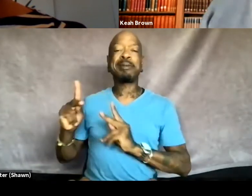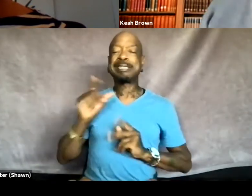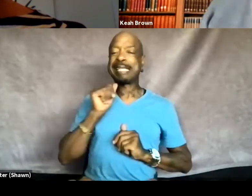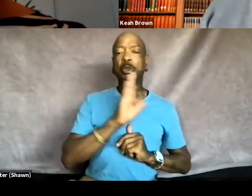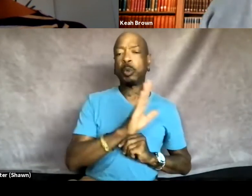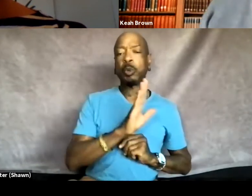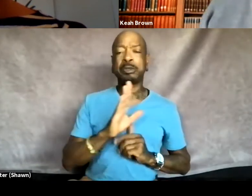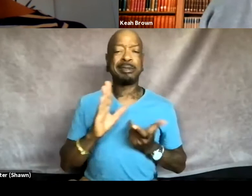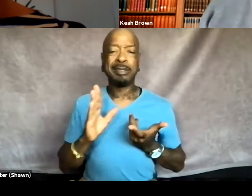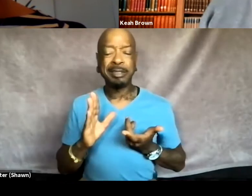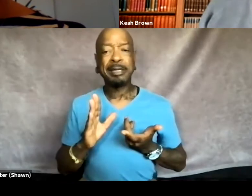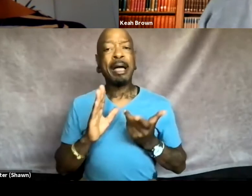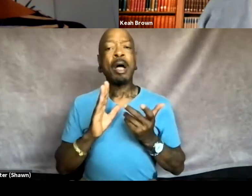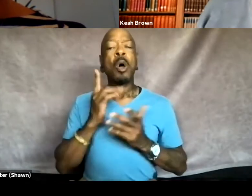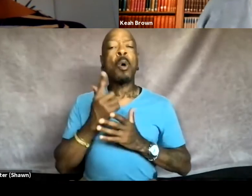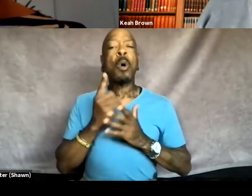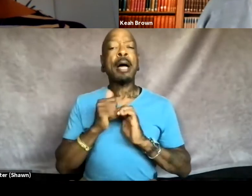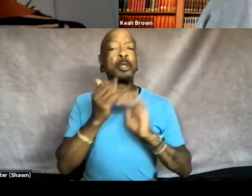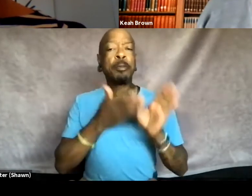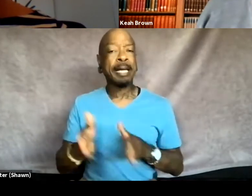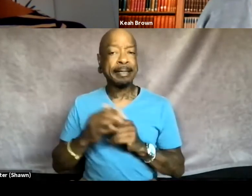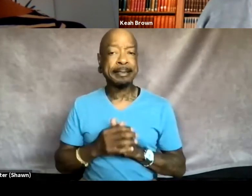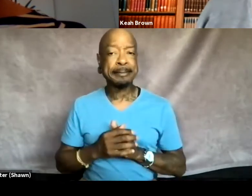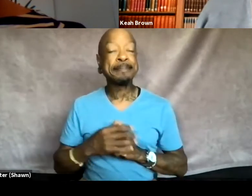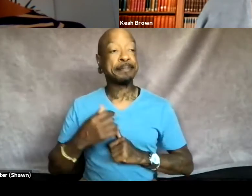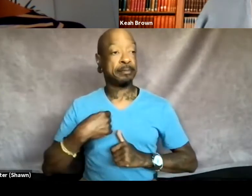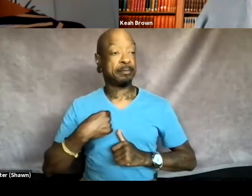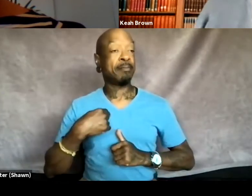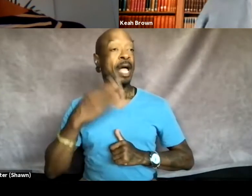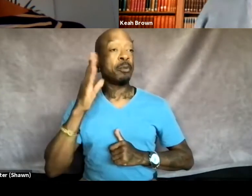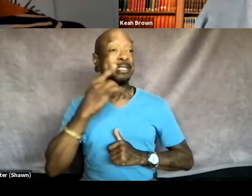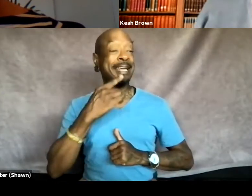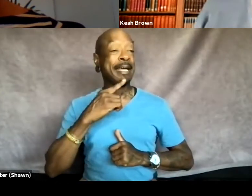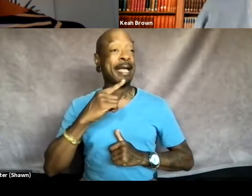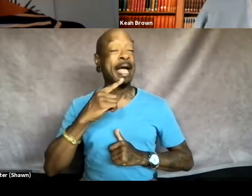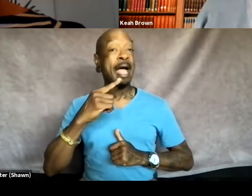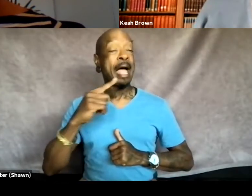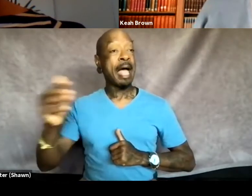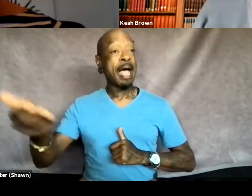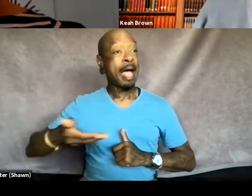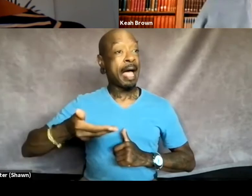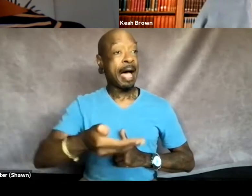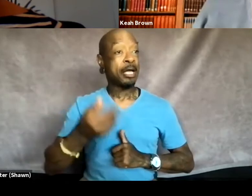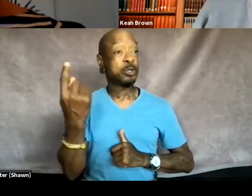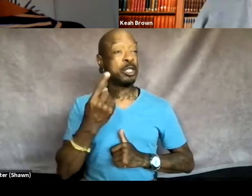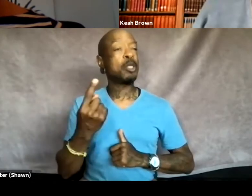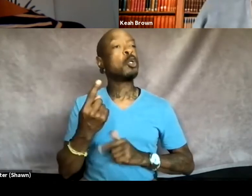Keah Brown: I would say hire somebody who lives in that experience it's not enough for